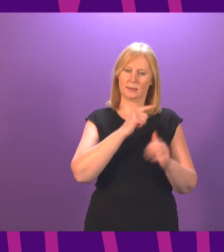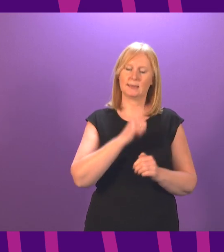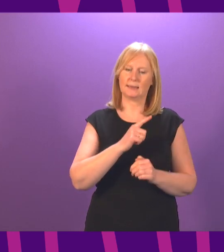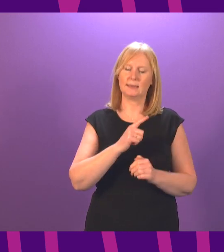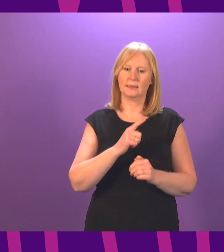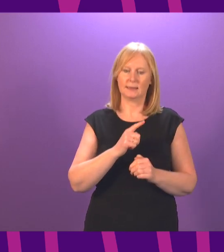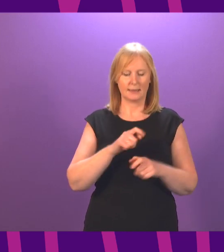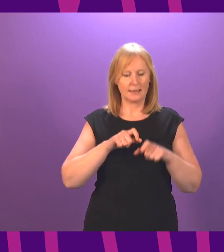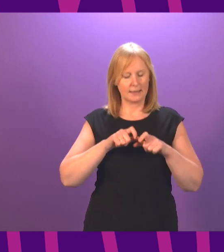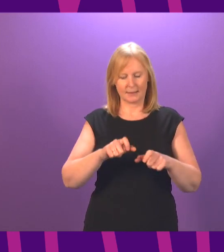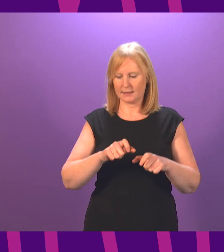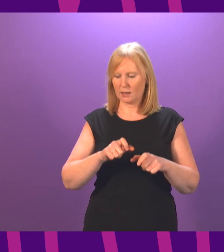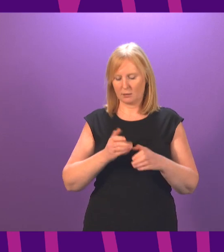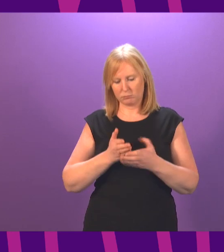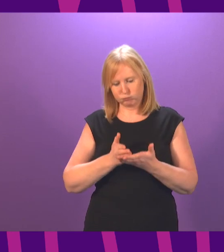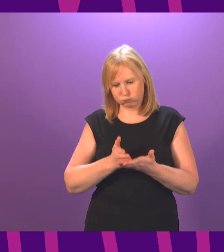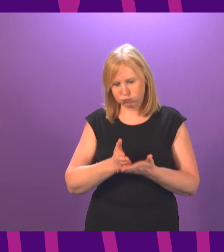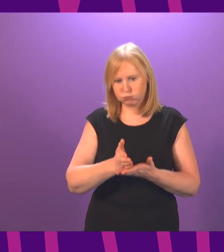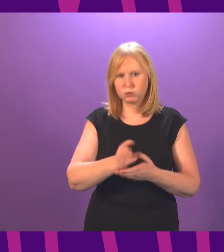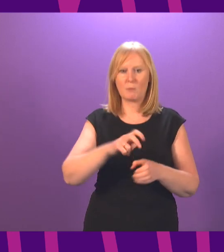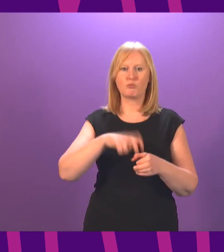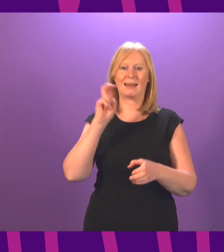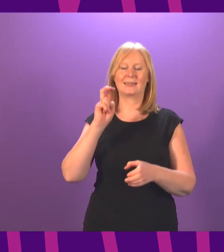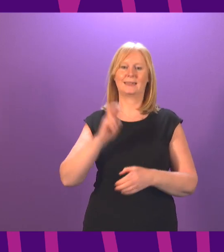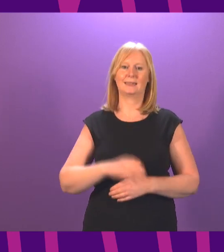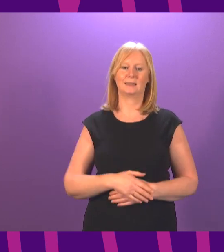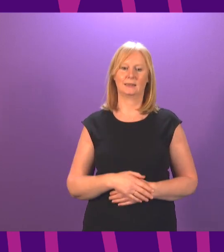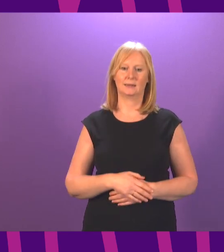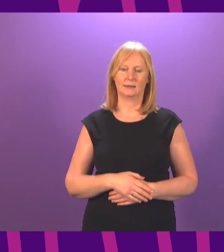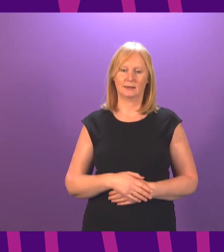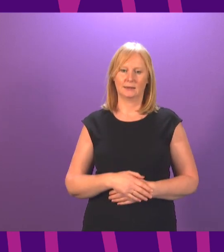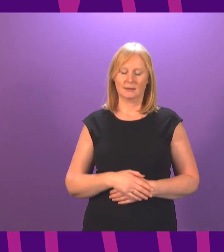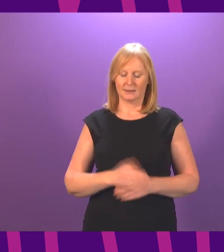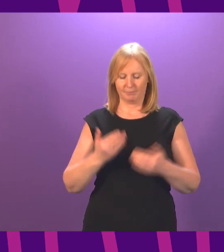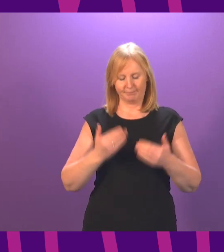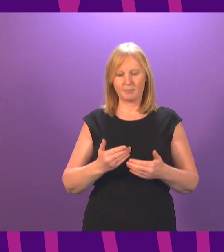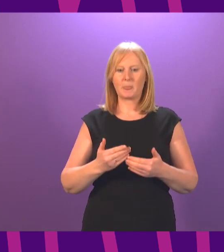drive us off the Brexit cliff. The first of those crises is already disrupting the border,